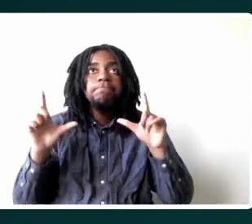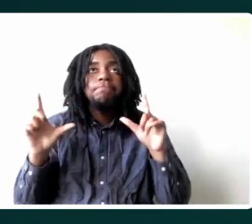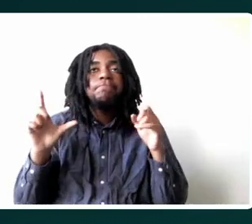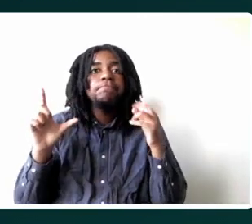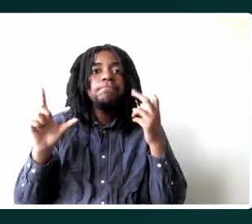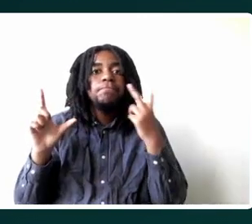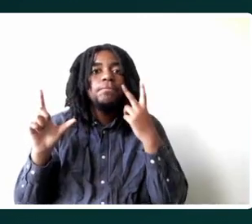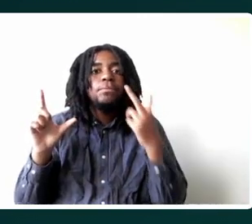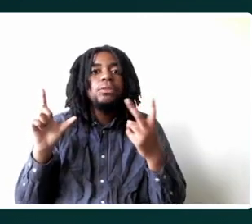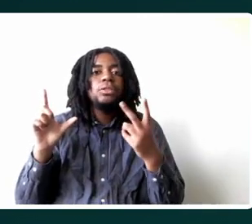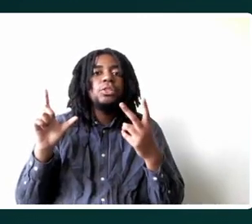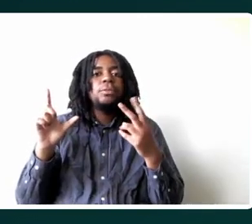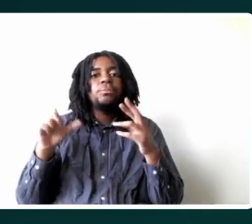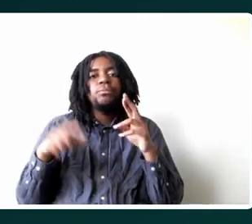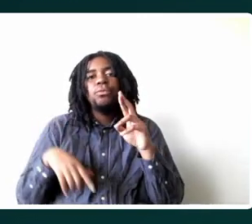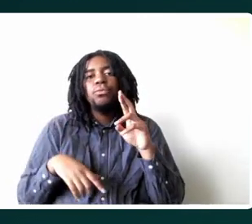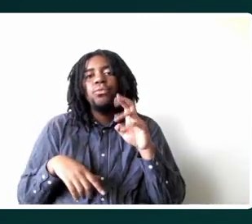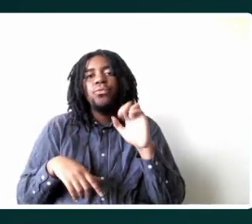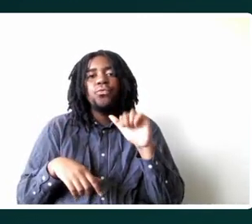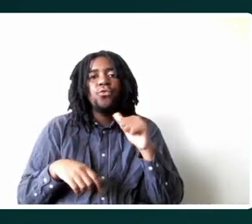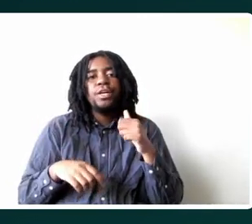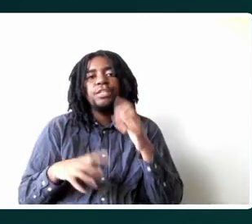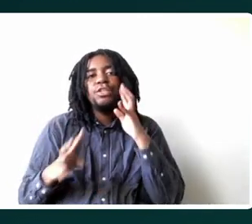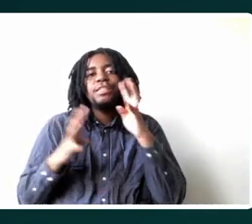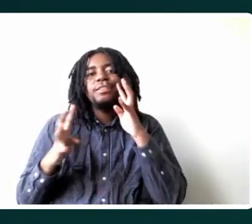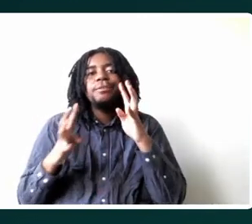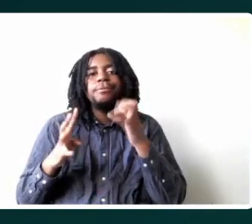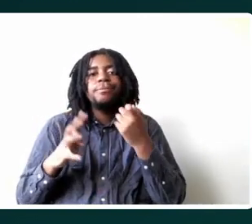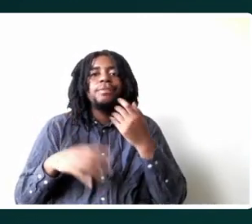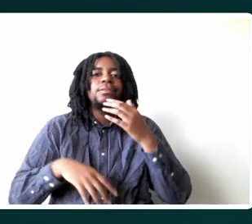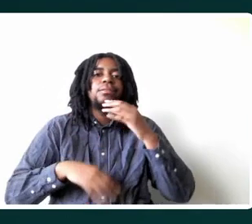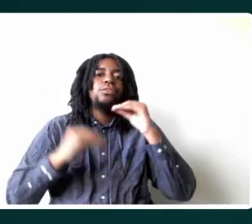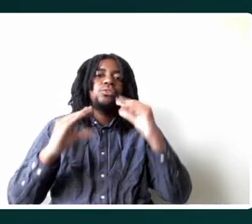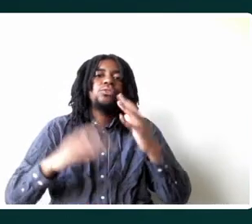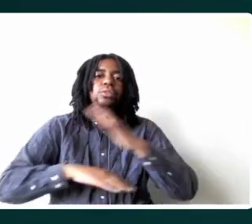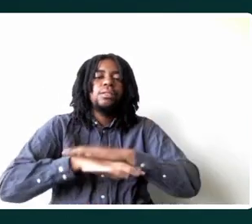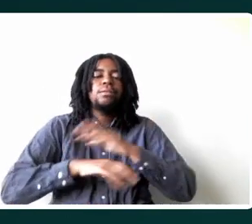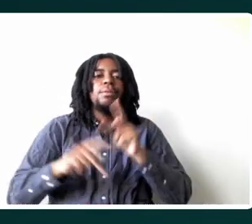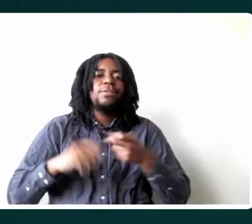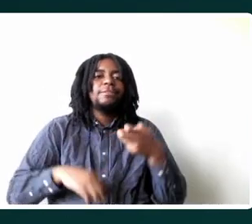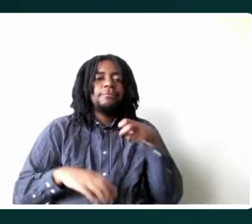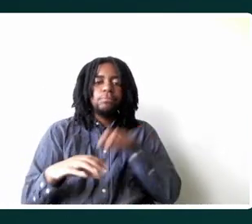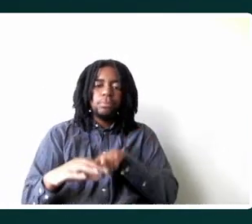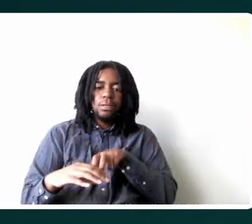turn-of-the-century teachers' desk that people can sit down at and explore. But